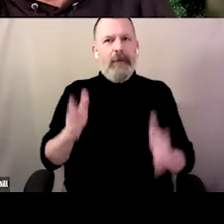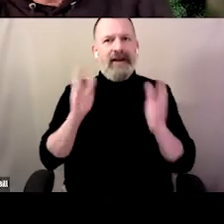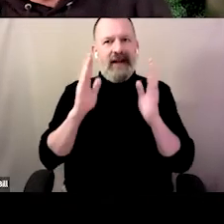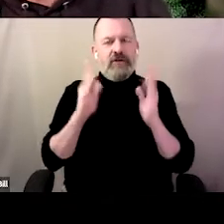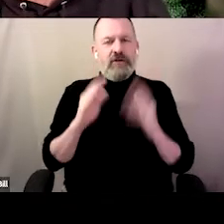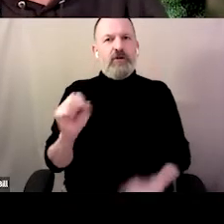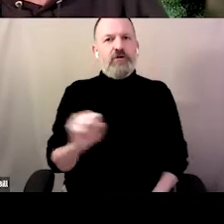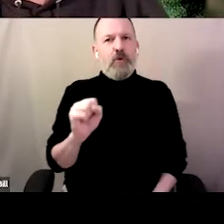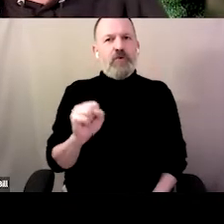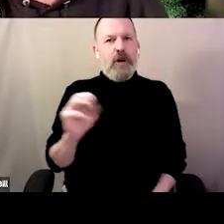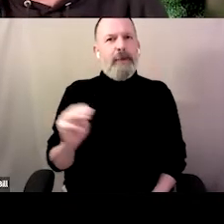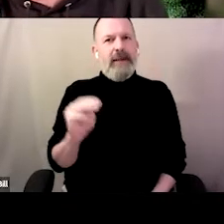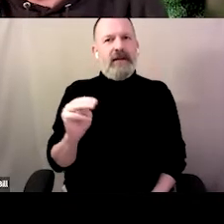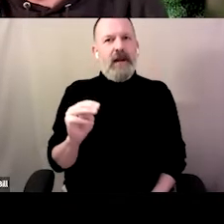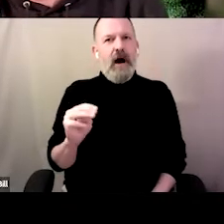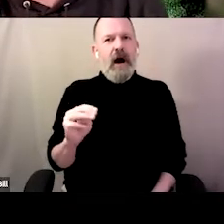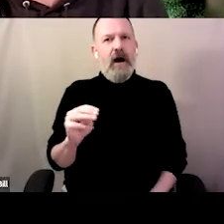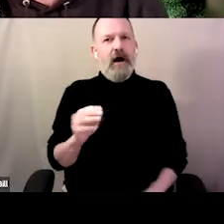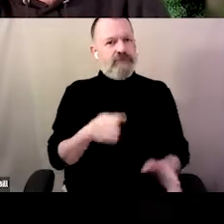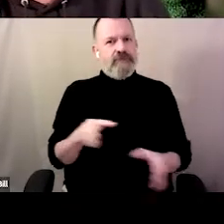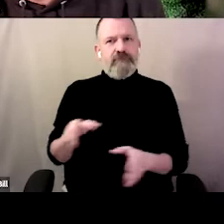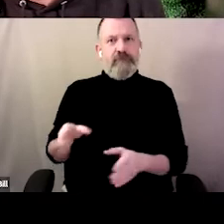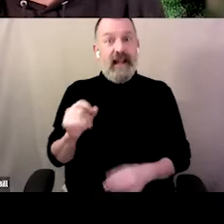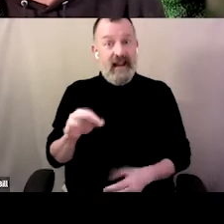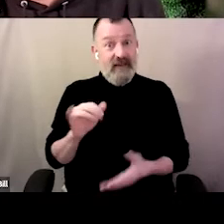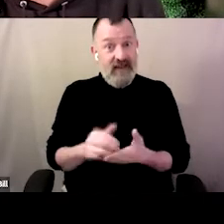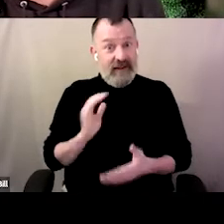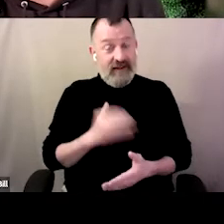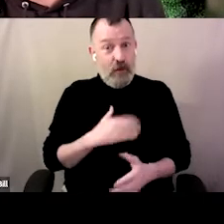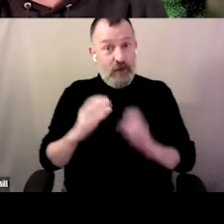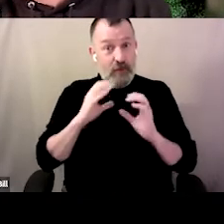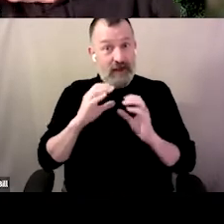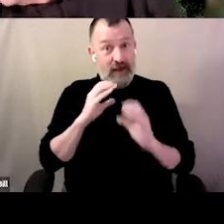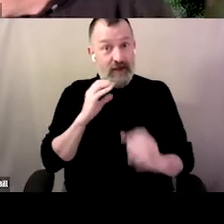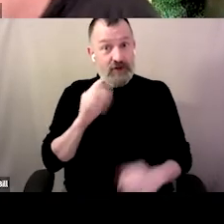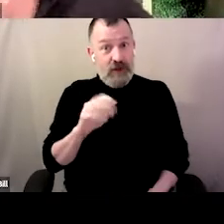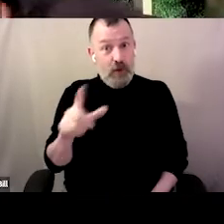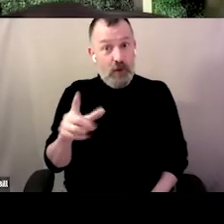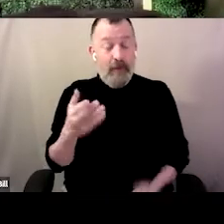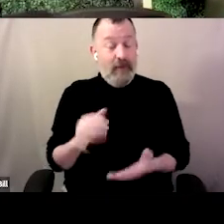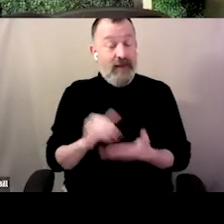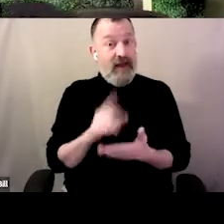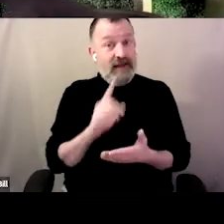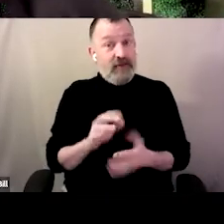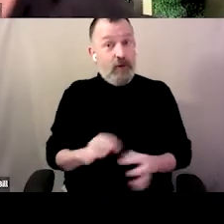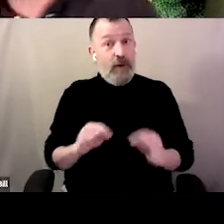that's how we're going to communicate with large populations, maybe the critical infrastructure. Rick Mislan: Great point. I mean, it is the